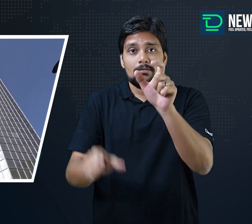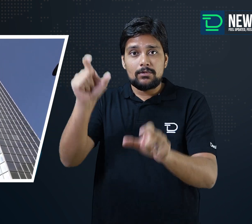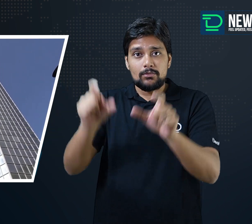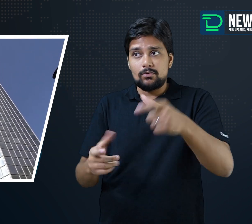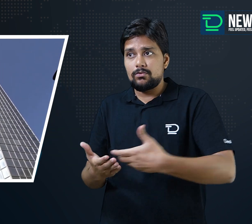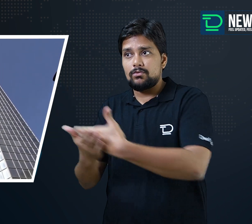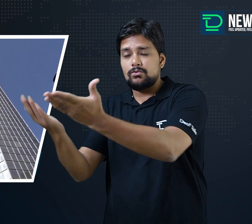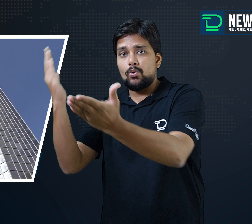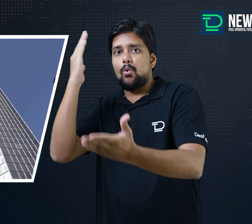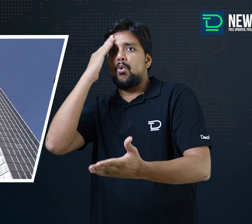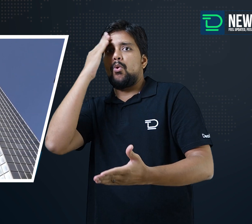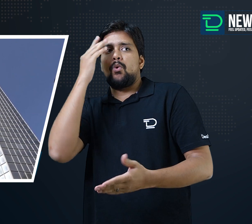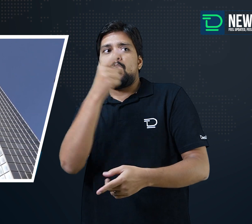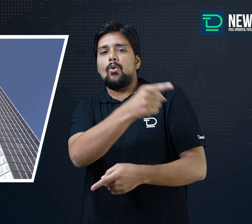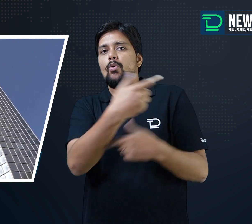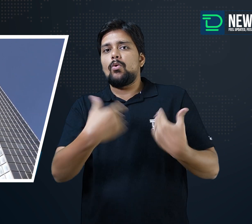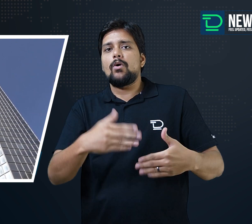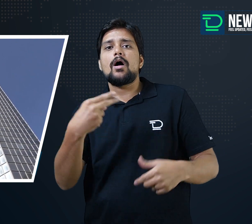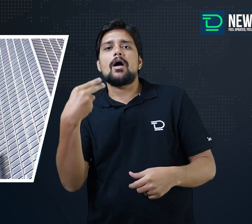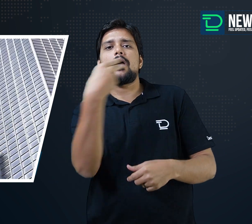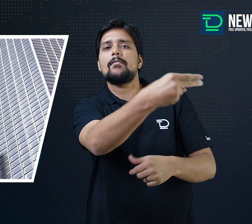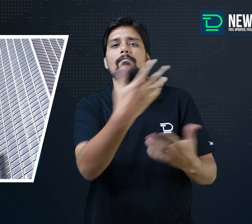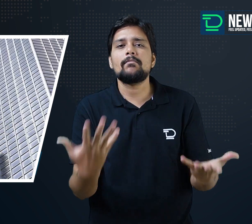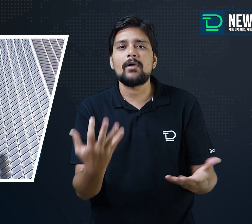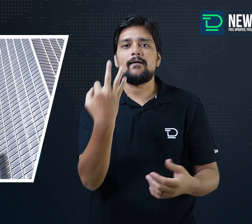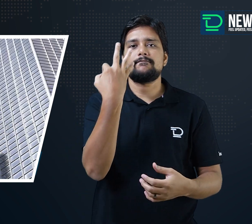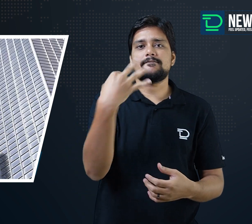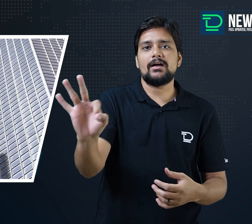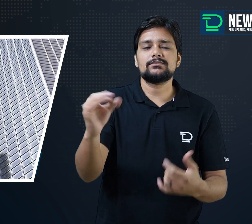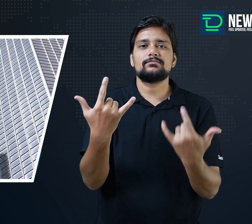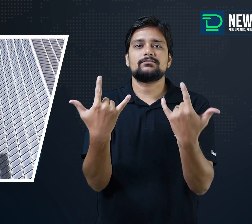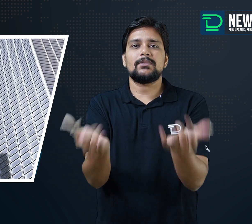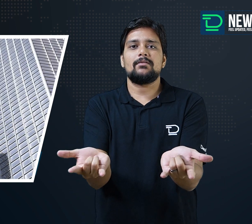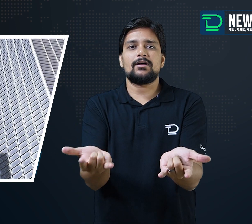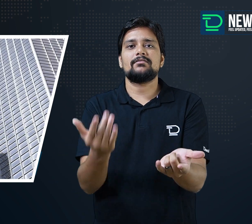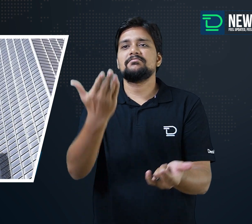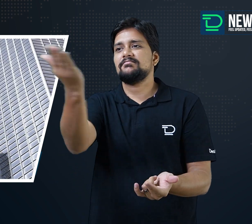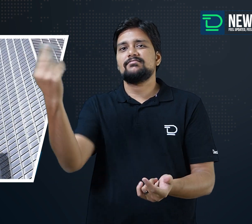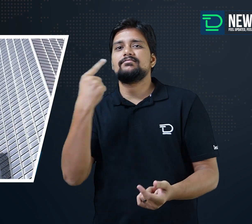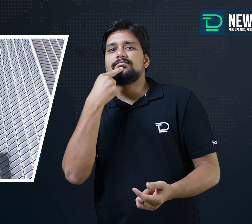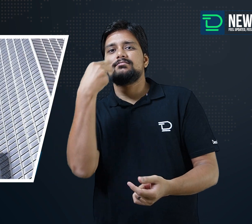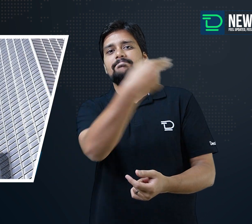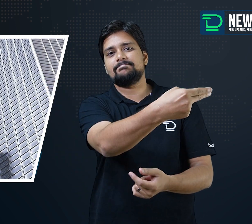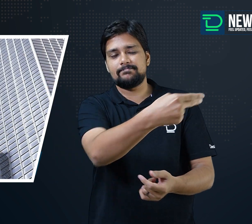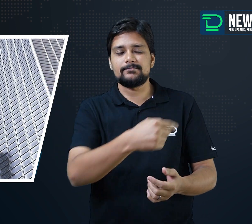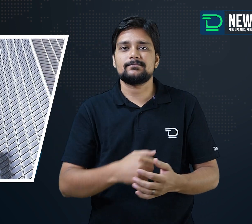He is also called the 'French Spider-Man'.